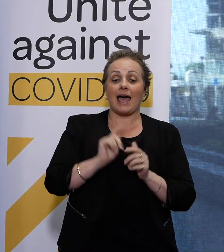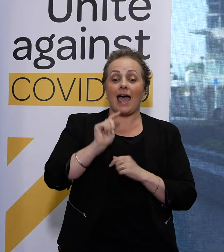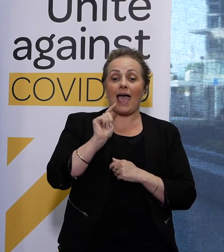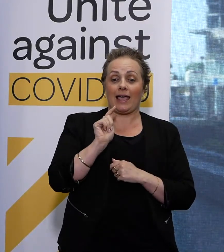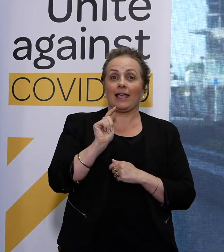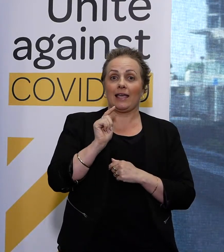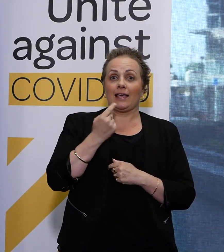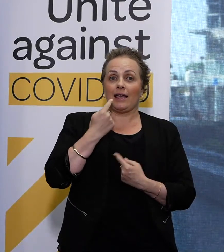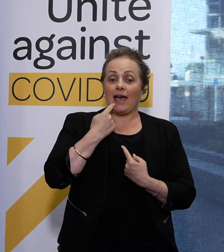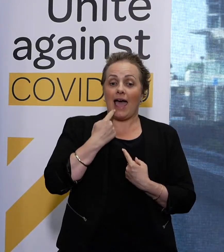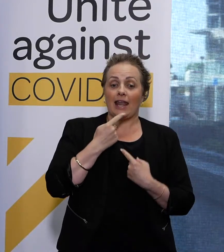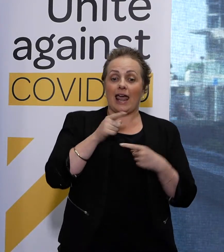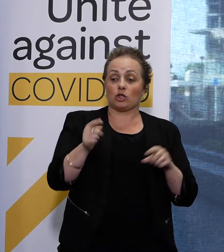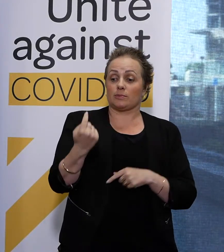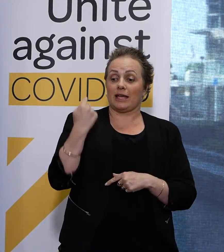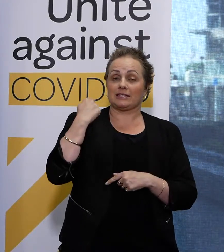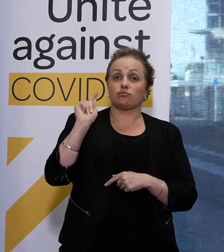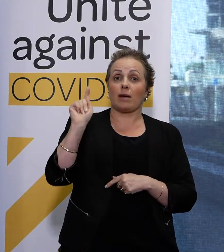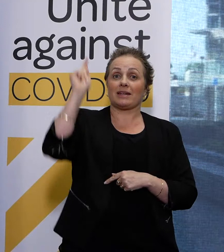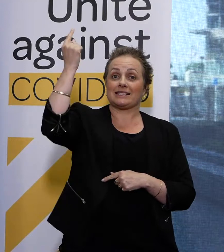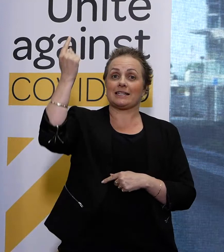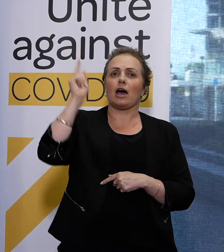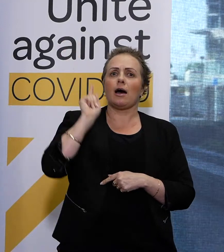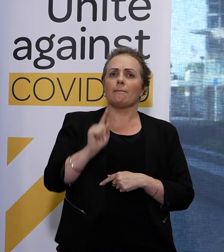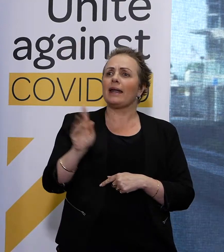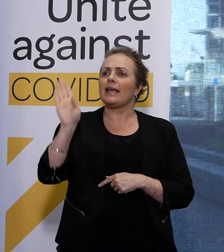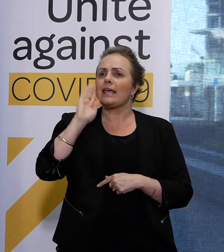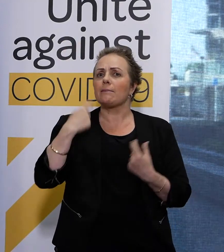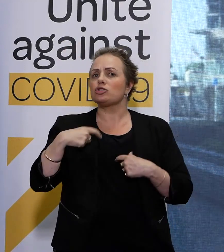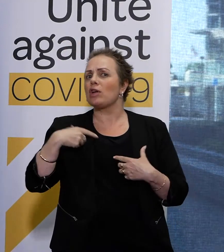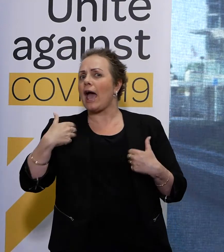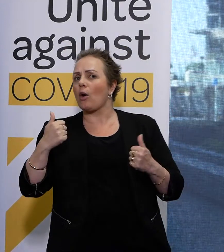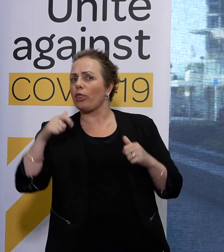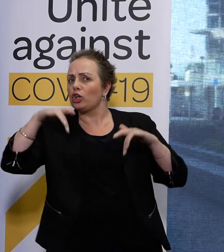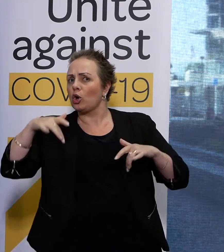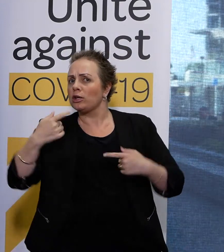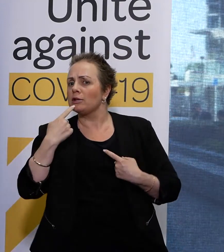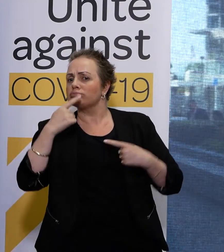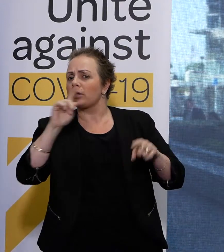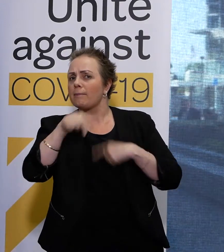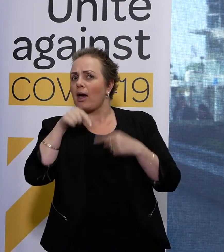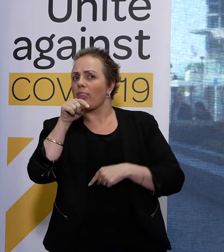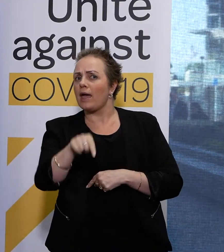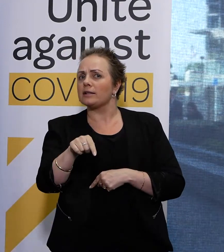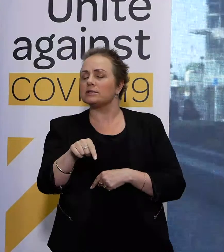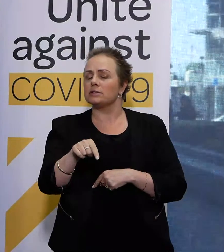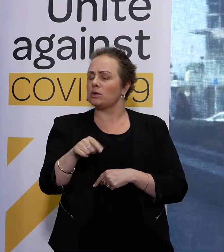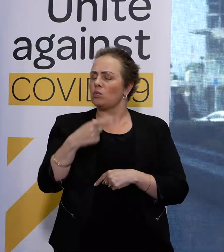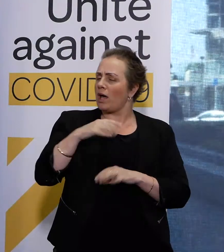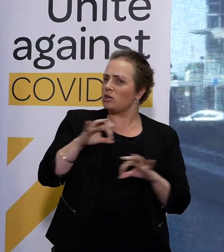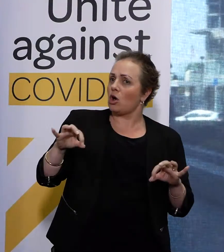leaked by the prime minister, but we didn't hear it from the Ministry of Health on that. Why not? And are you concerned that a public health announcement